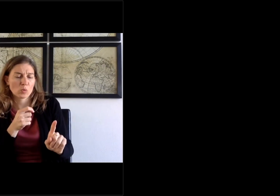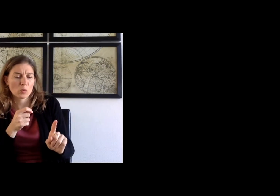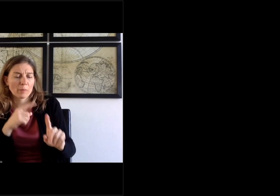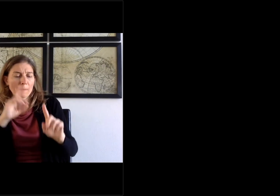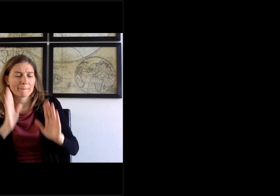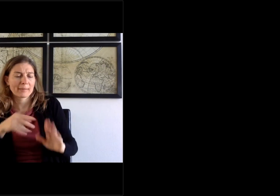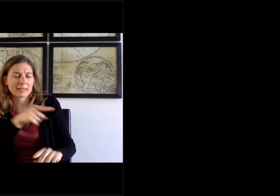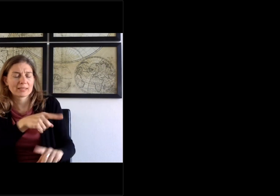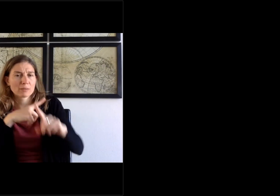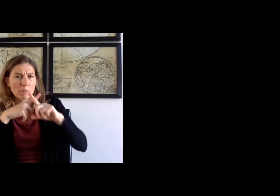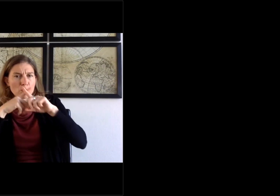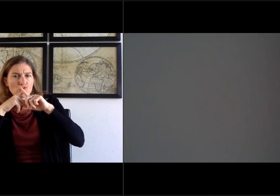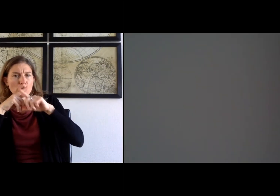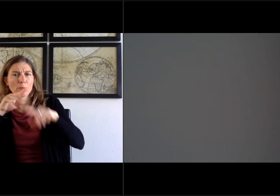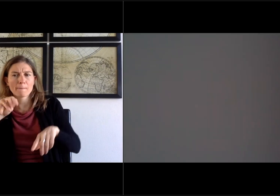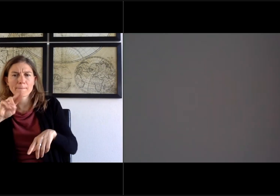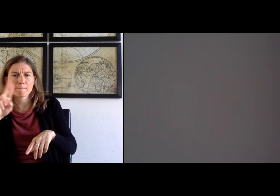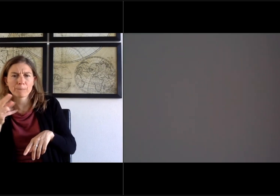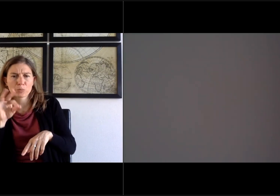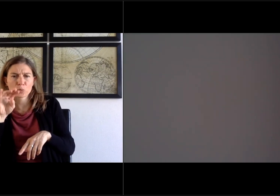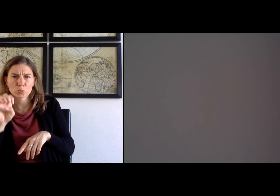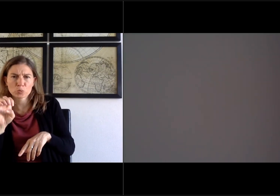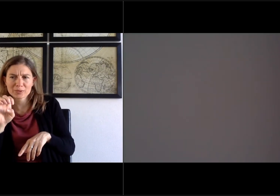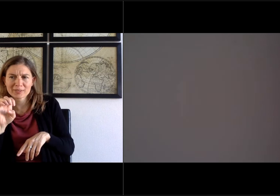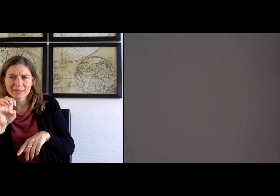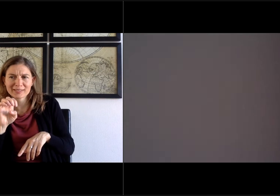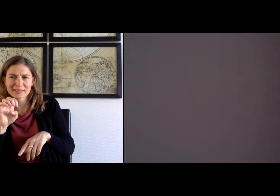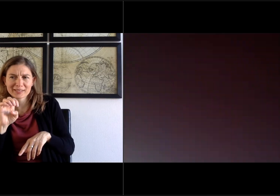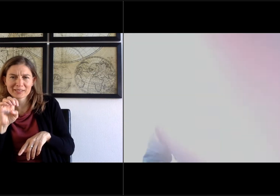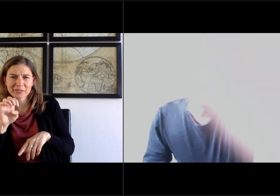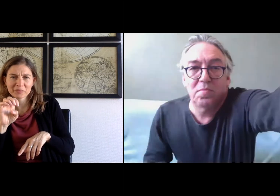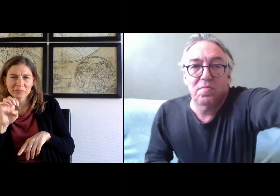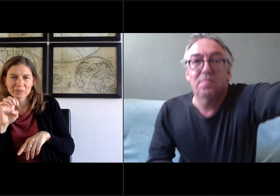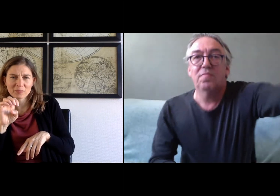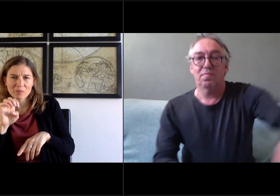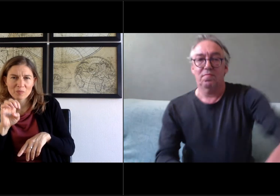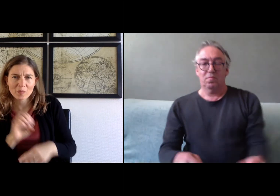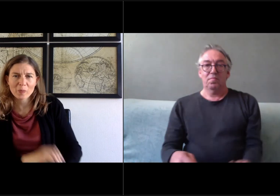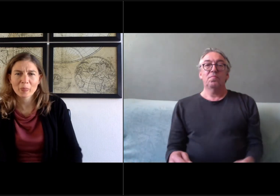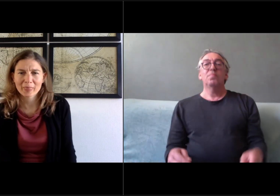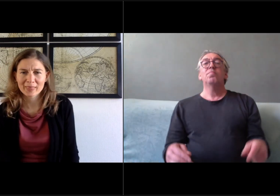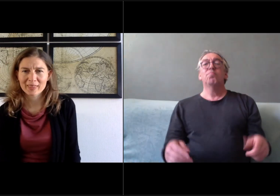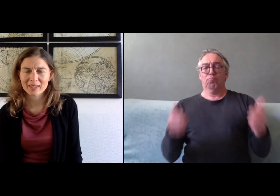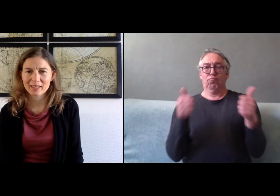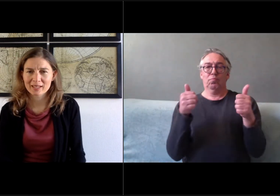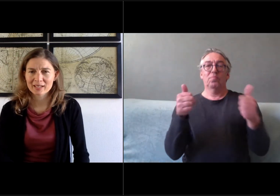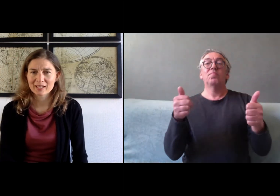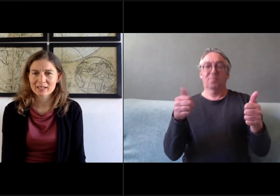or introduce the pin code I sent you Okay, I deleted the microphone now.